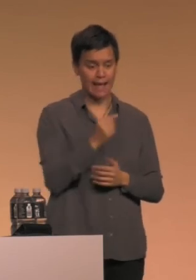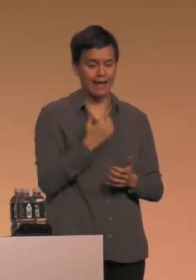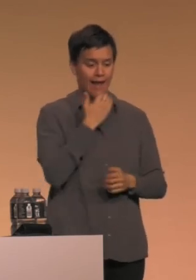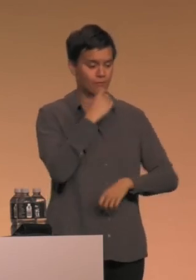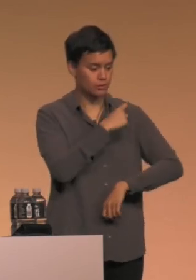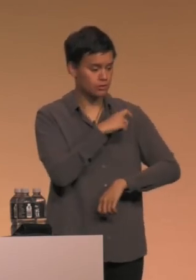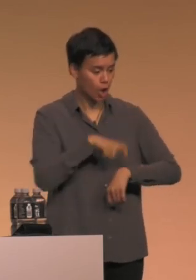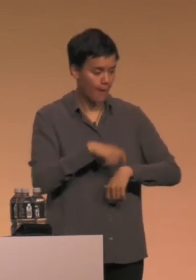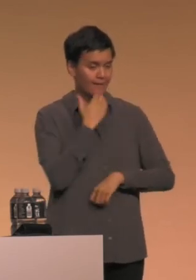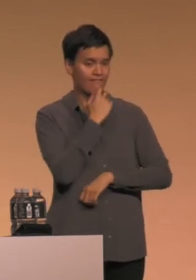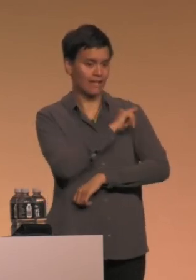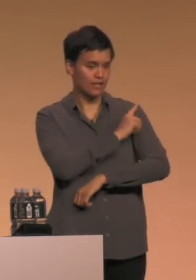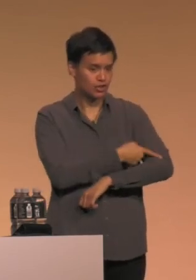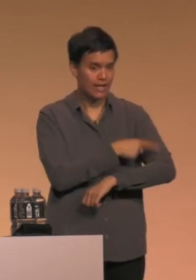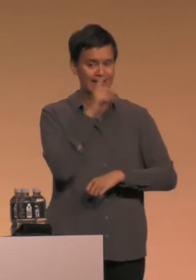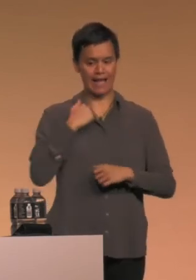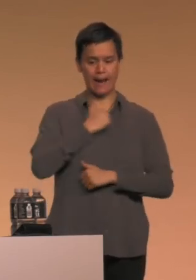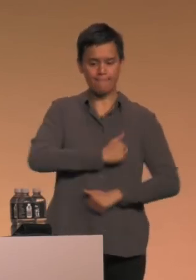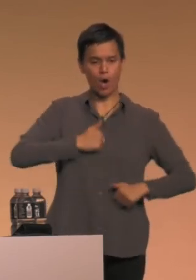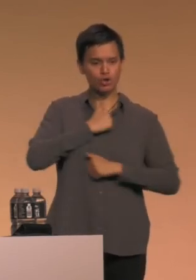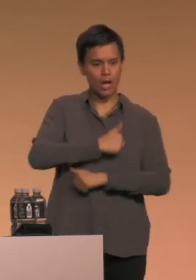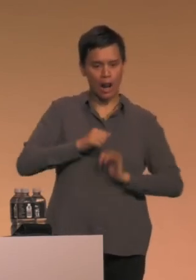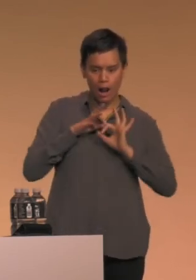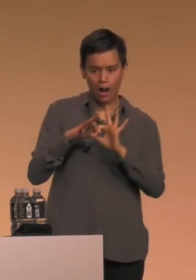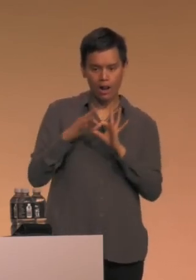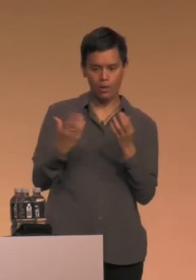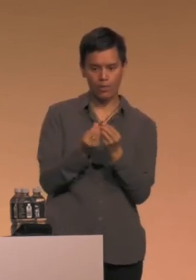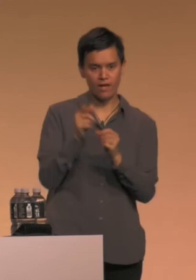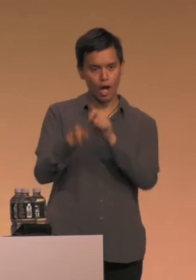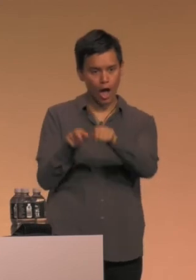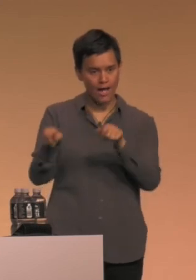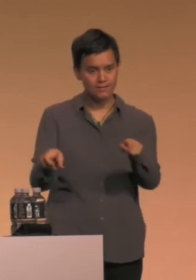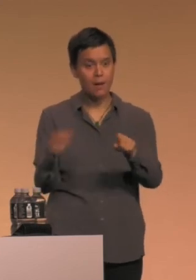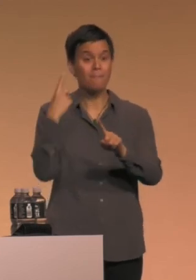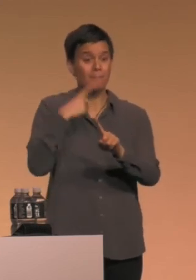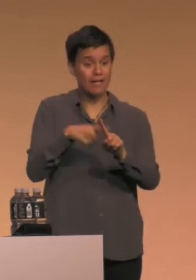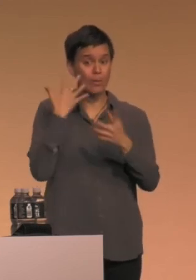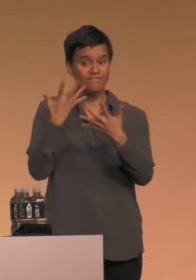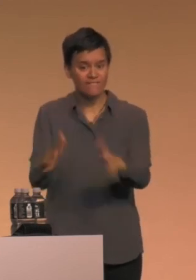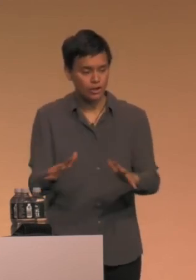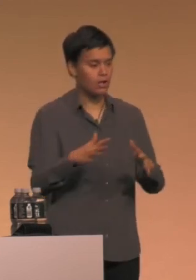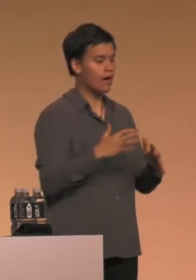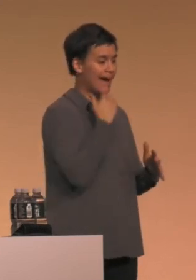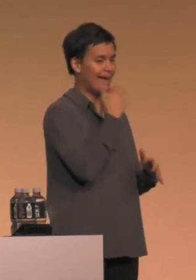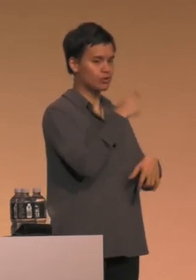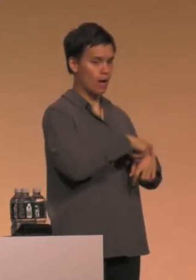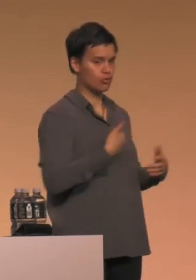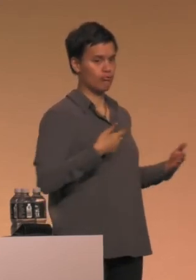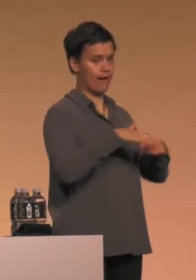in emotional engagement with patients and recovery time for themselves. We need to use evidence-based practice,